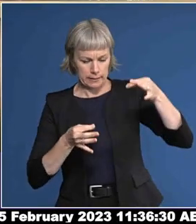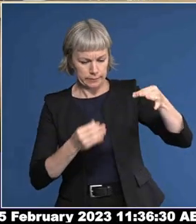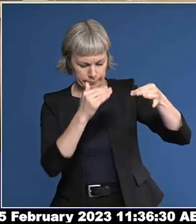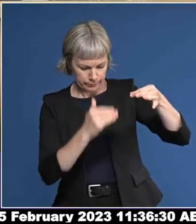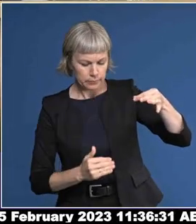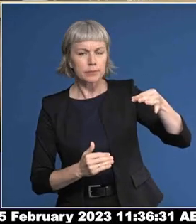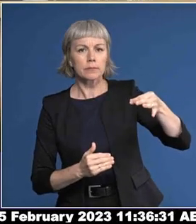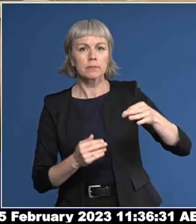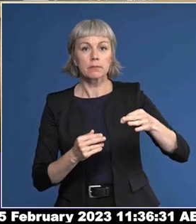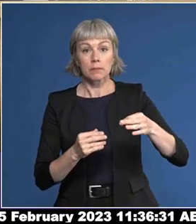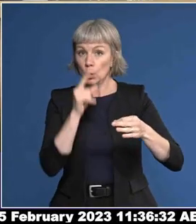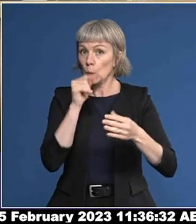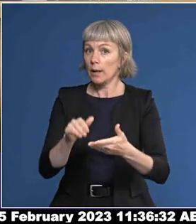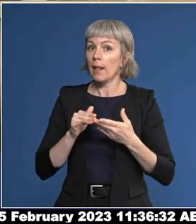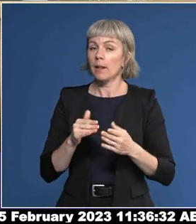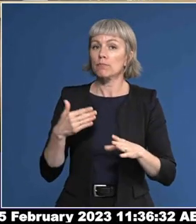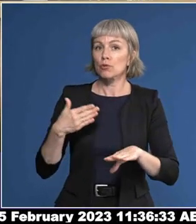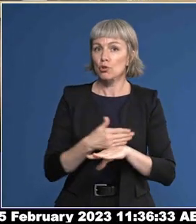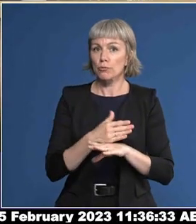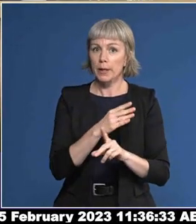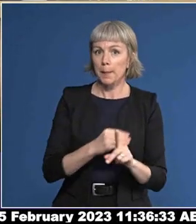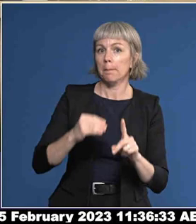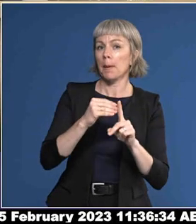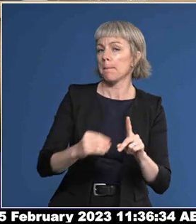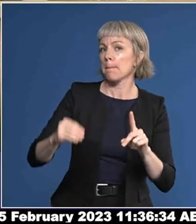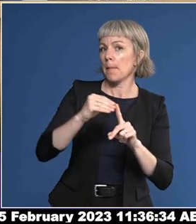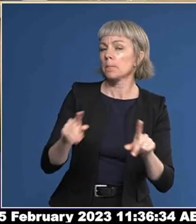foundation. I absolutely think there should be a national standard.